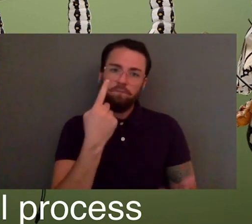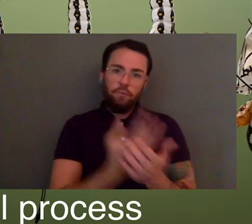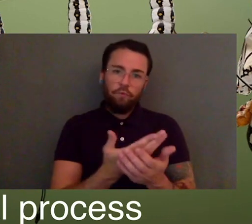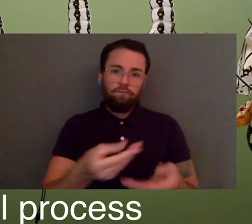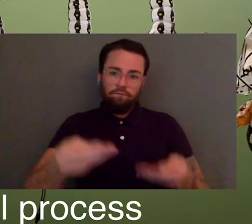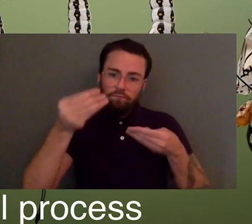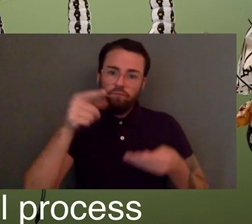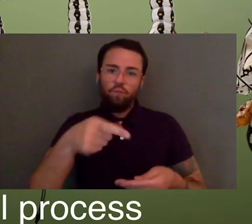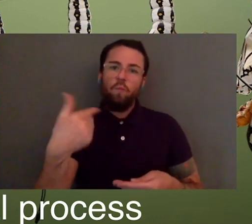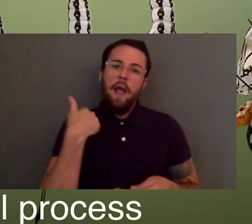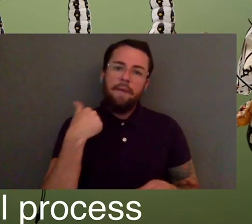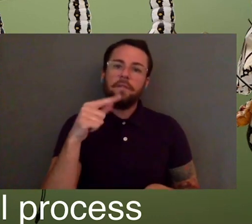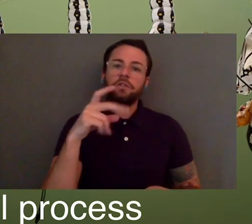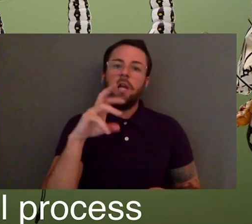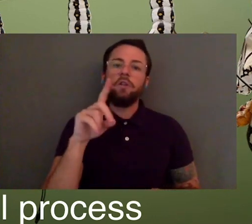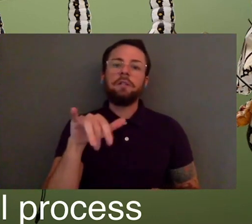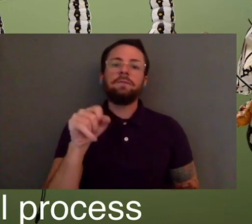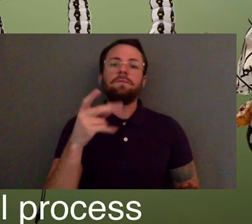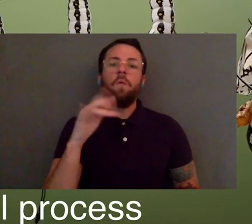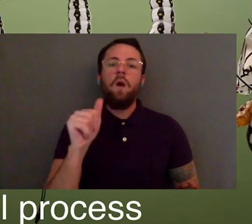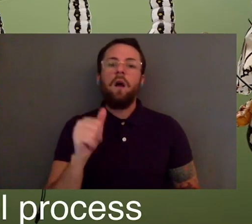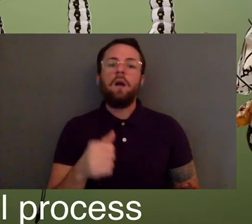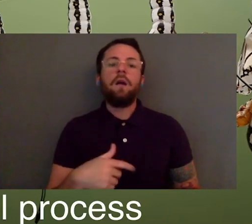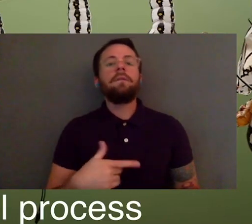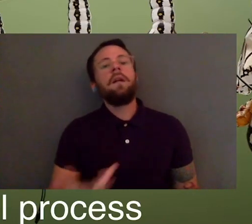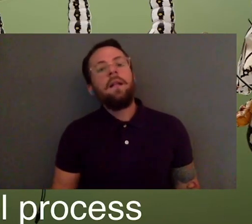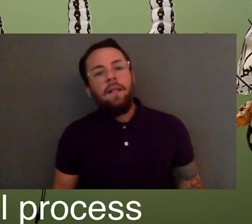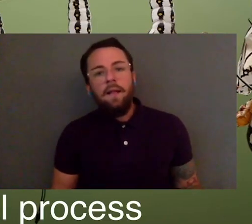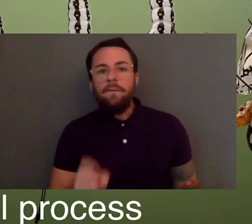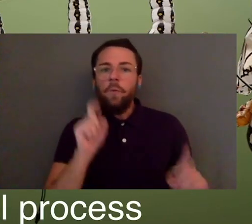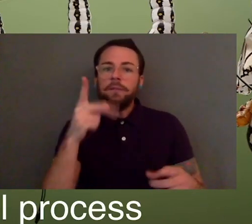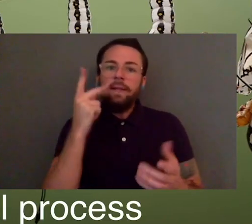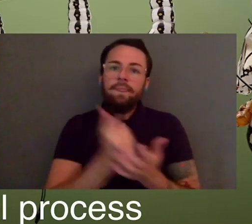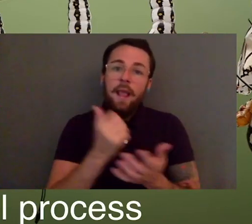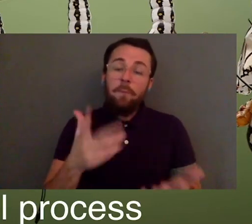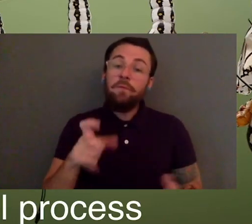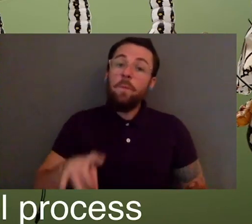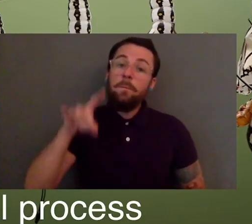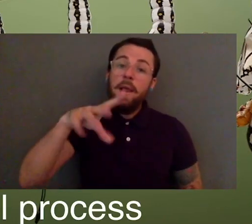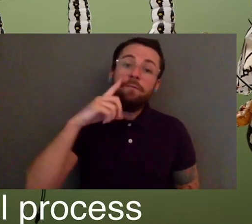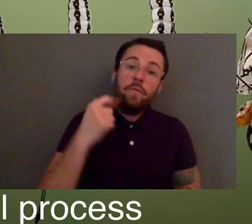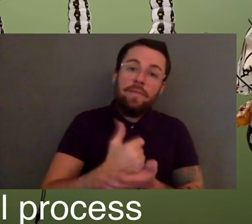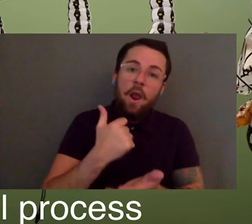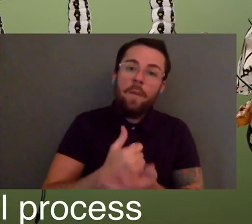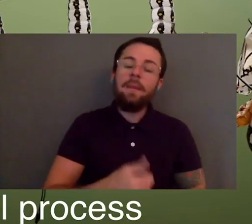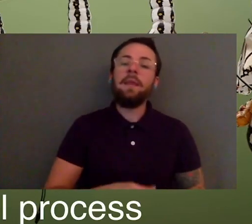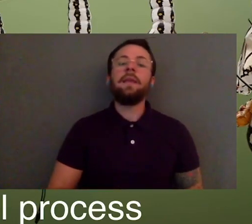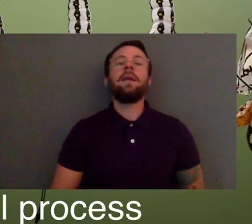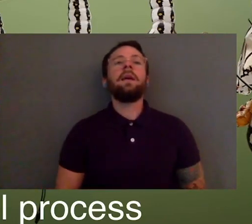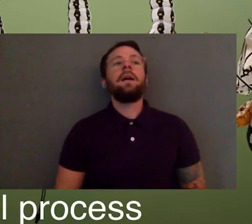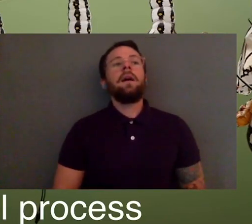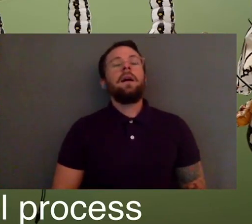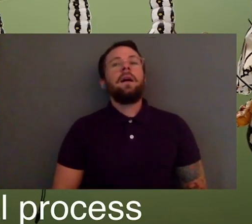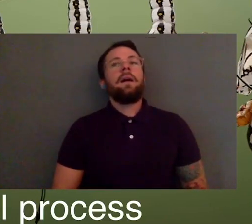There's some doctors who need to confirm visually, by looking at the person, they do have it